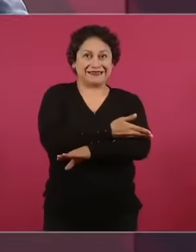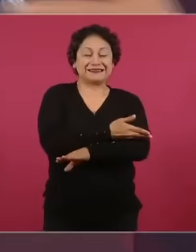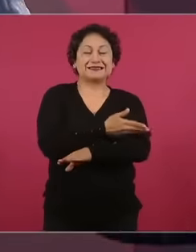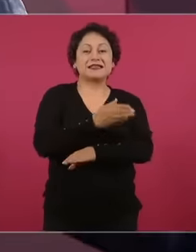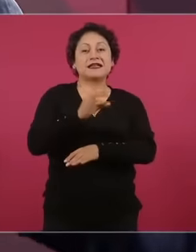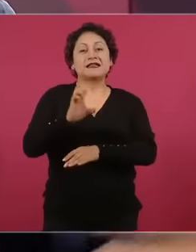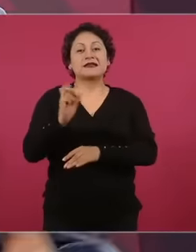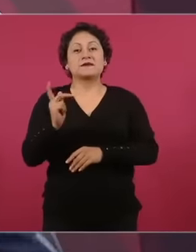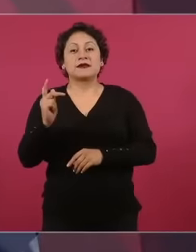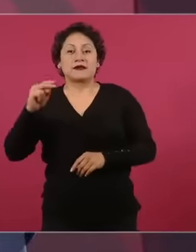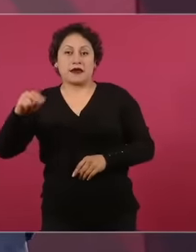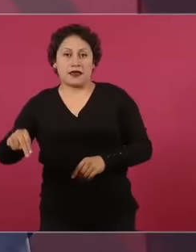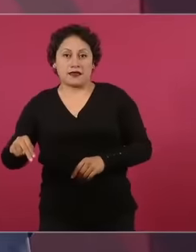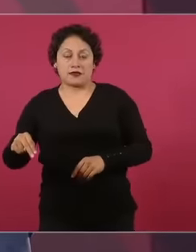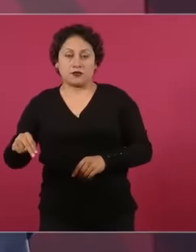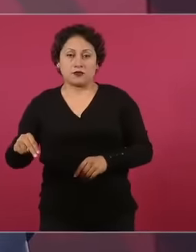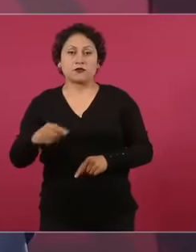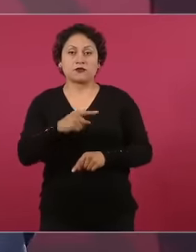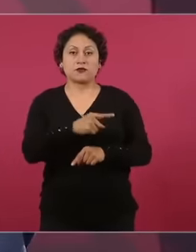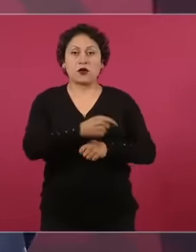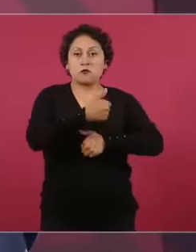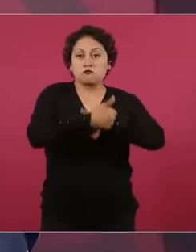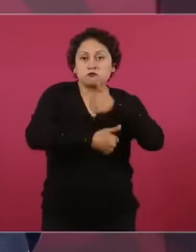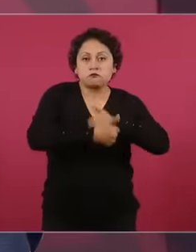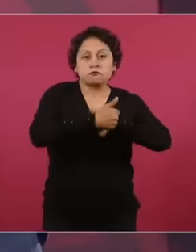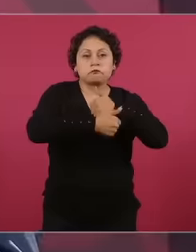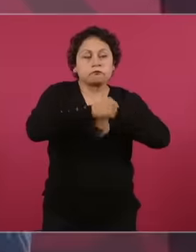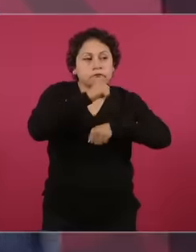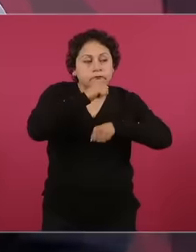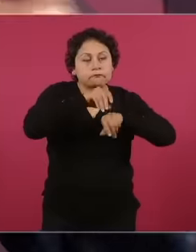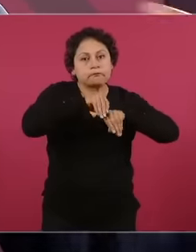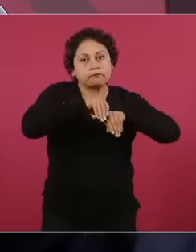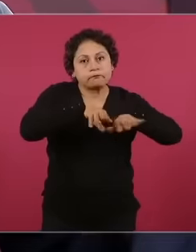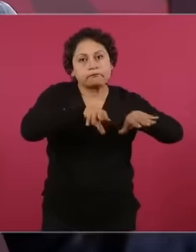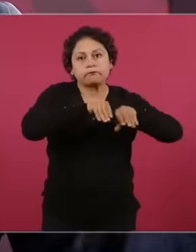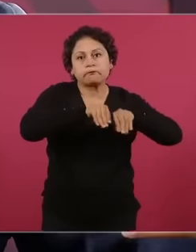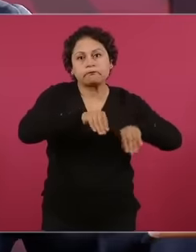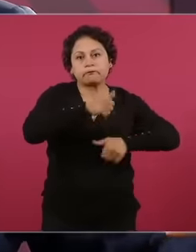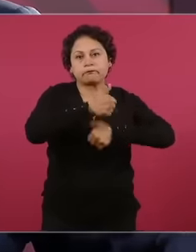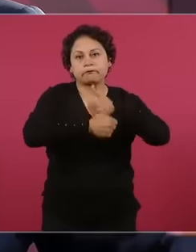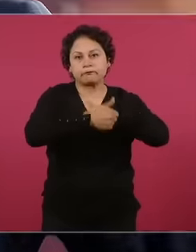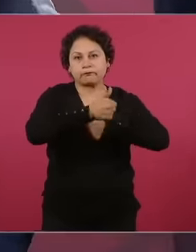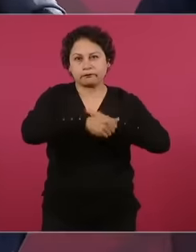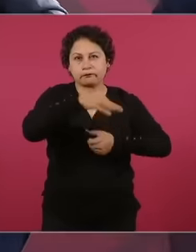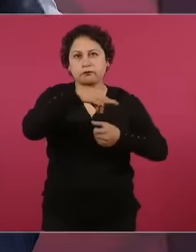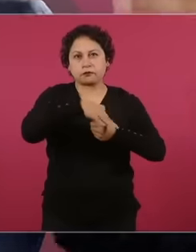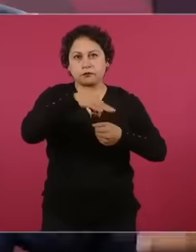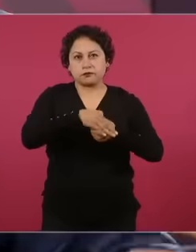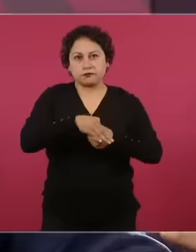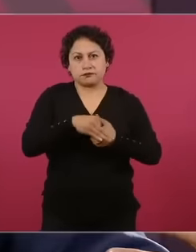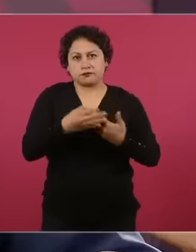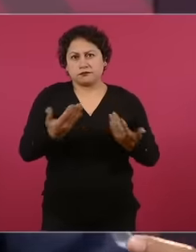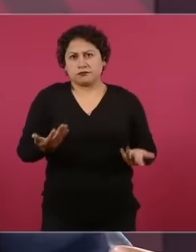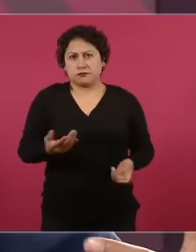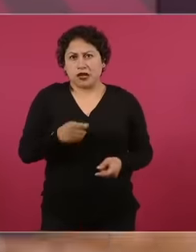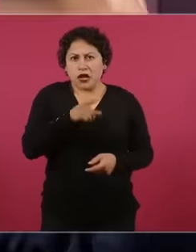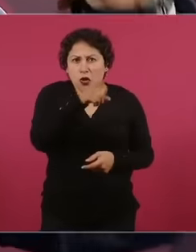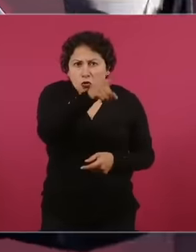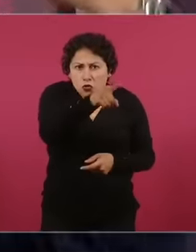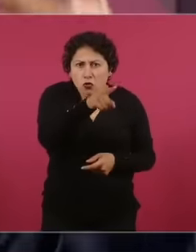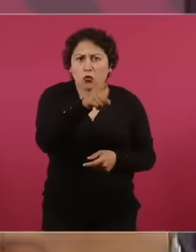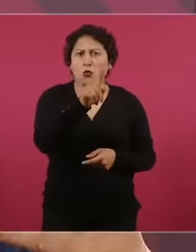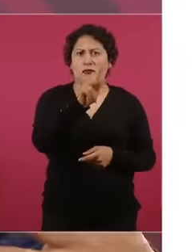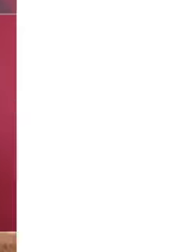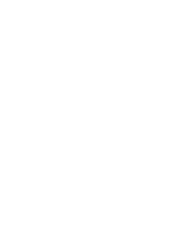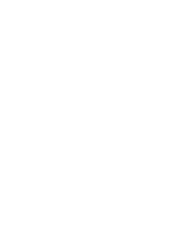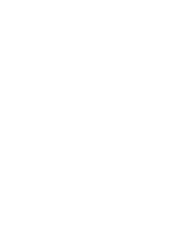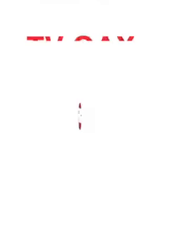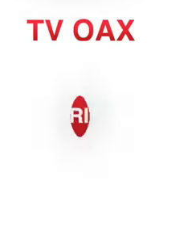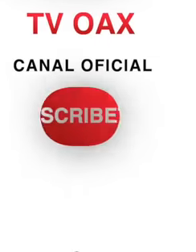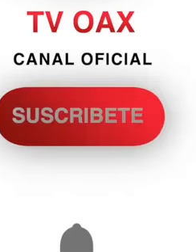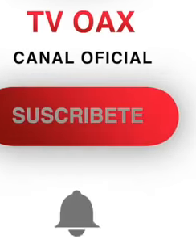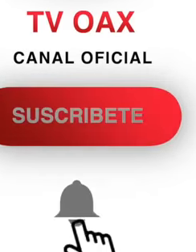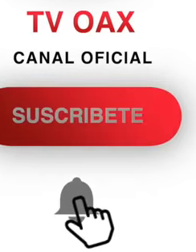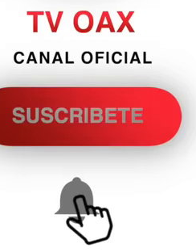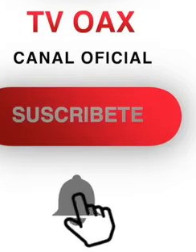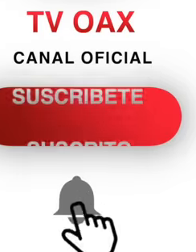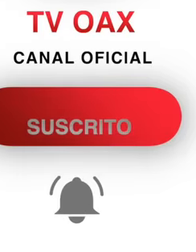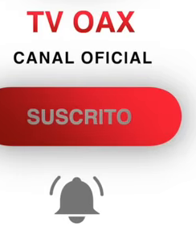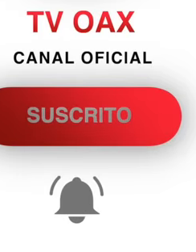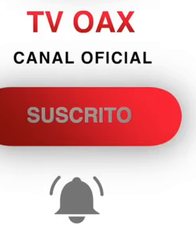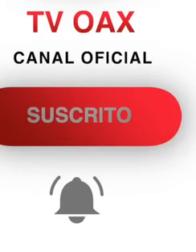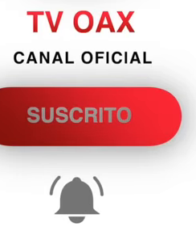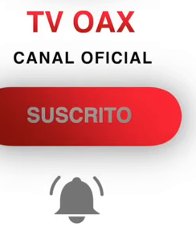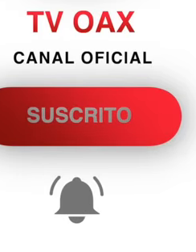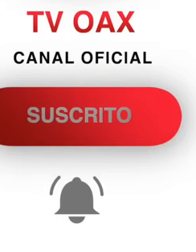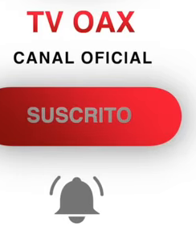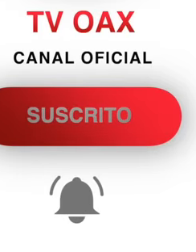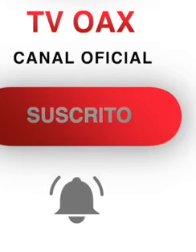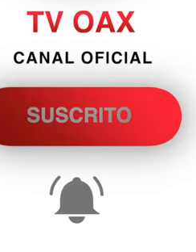days, every day you were hearing the results of a survey where Peña Nieto was through the